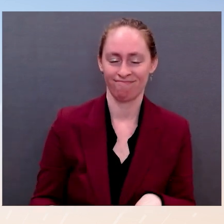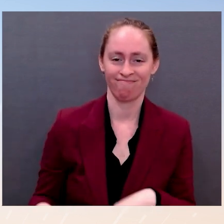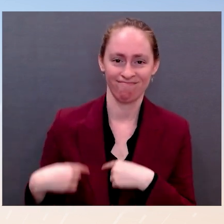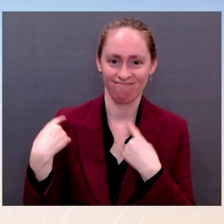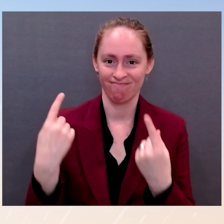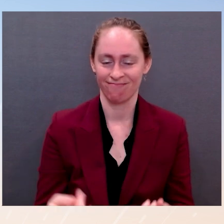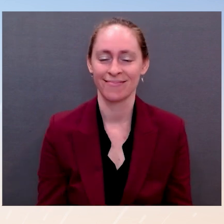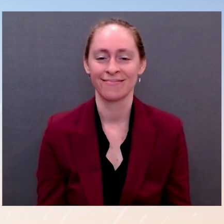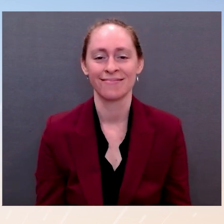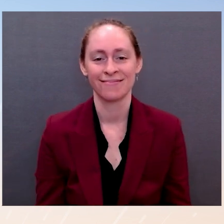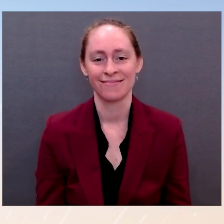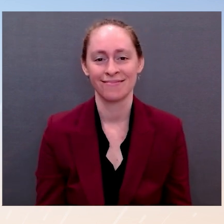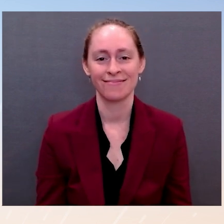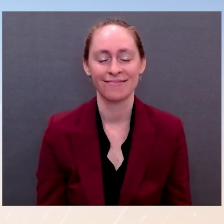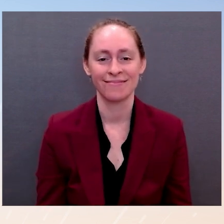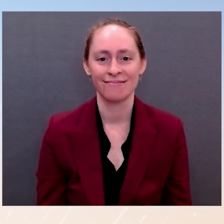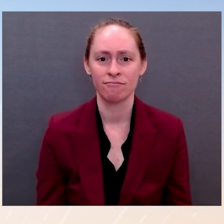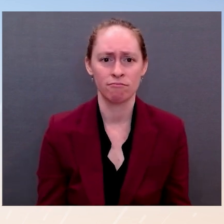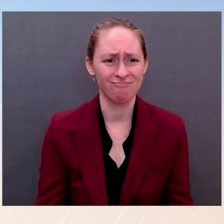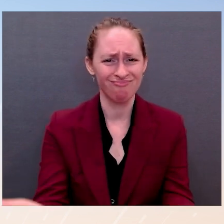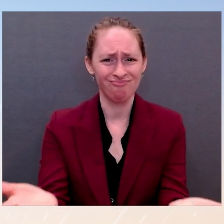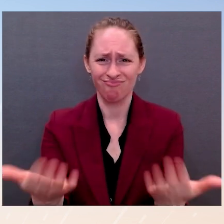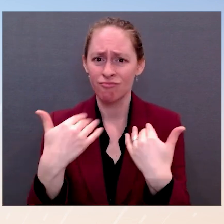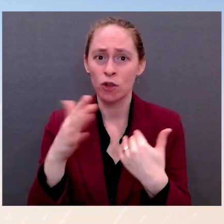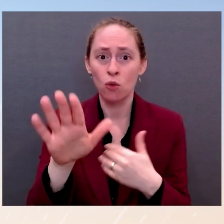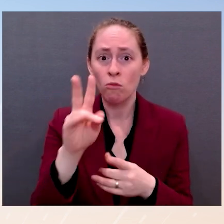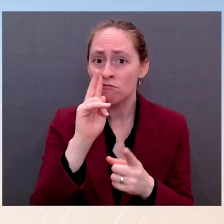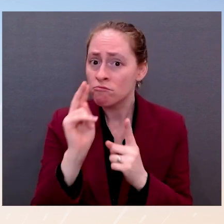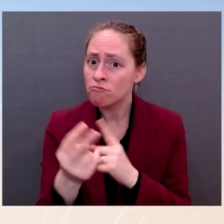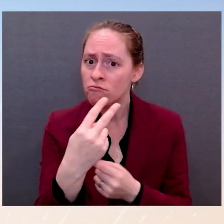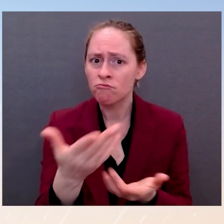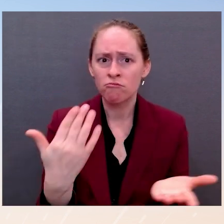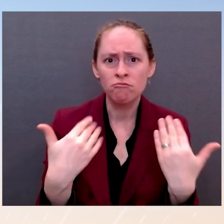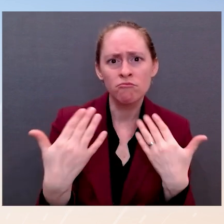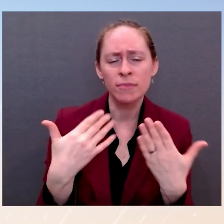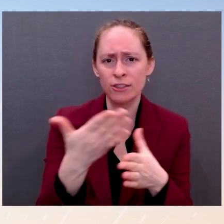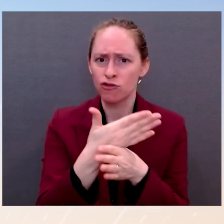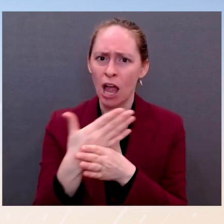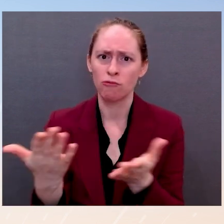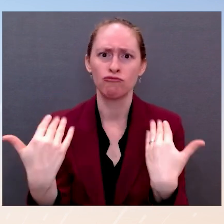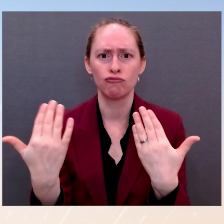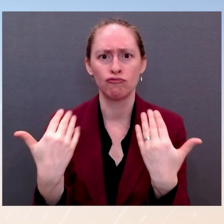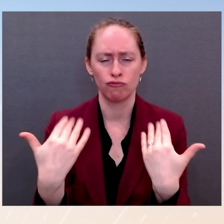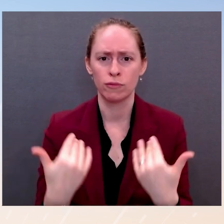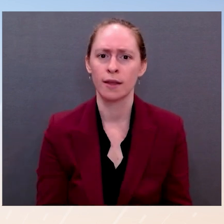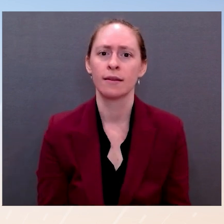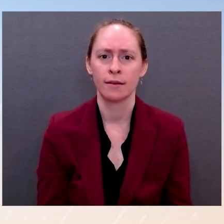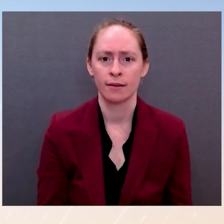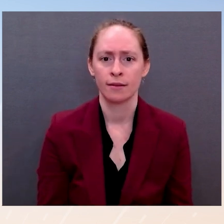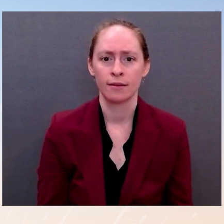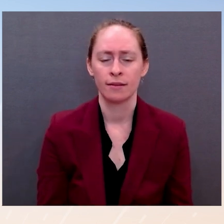and as I said, welcome voices from the community. And the other piece is, of course, making sure